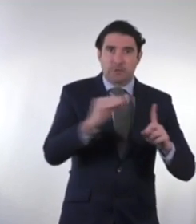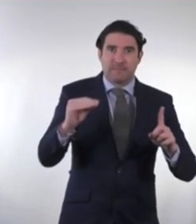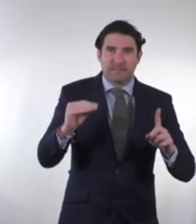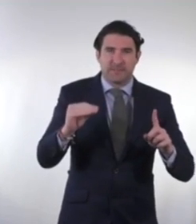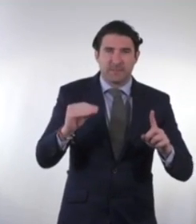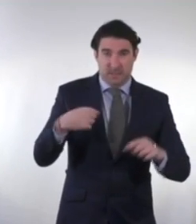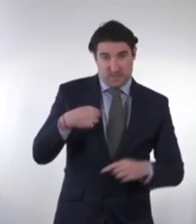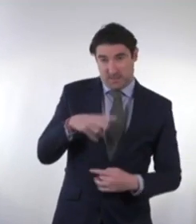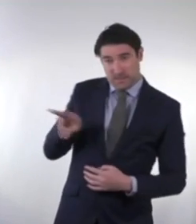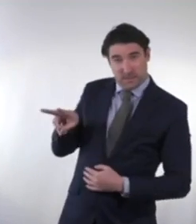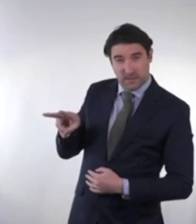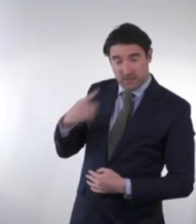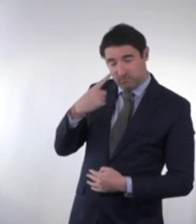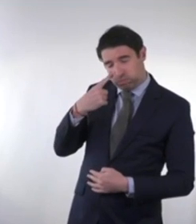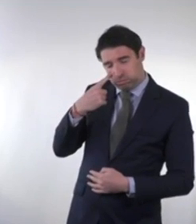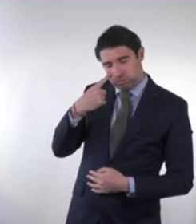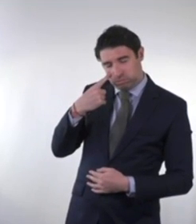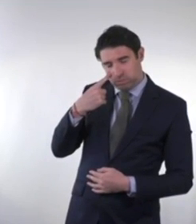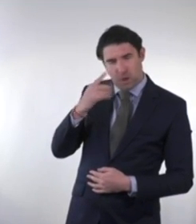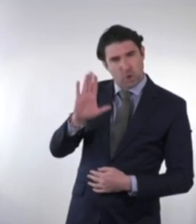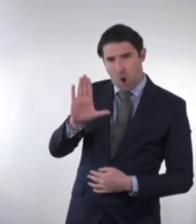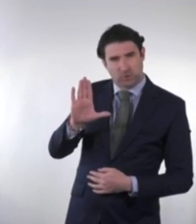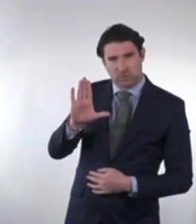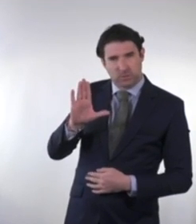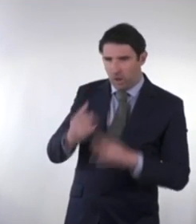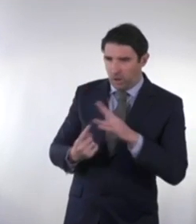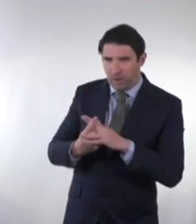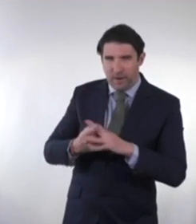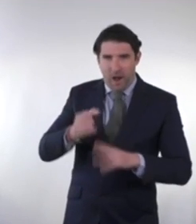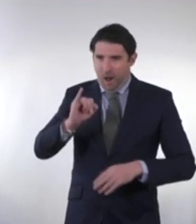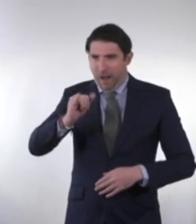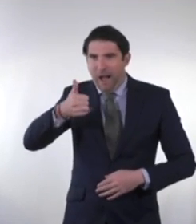people and families. We are going to continue to put our arms around the people of this country.